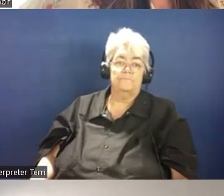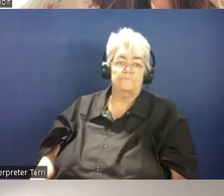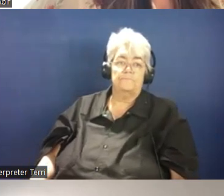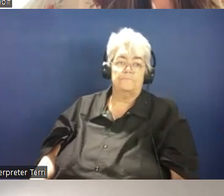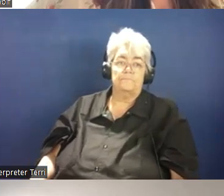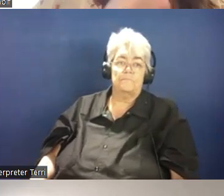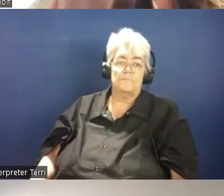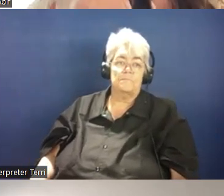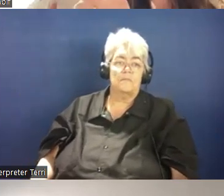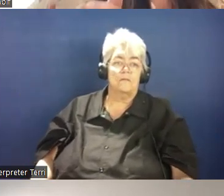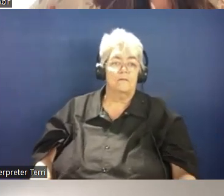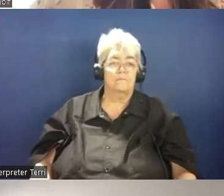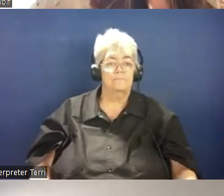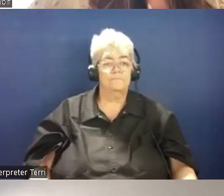That is all the this bill did. However,